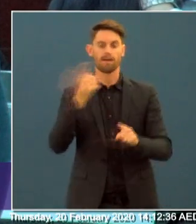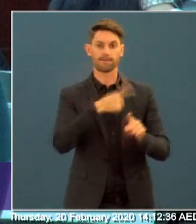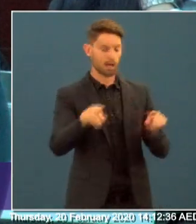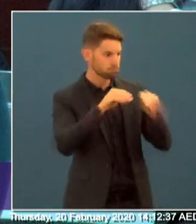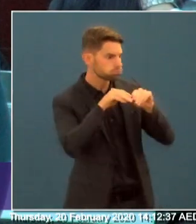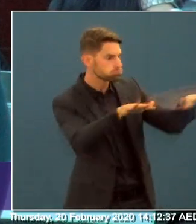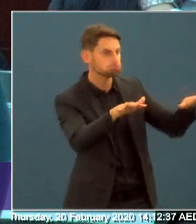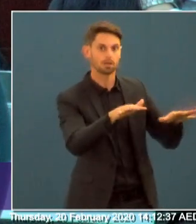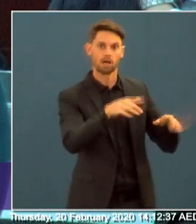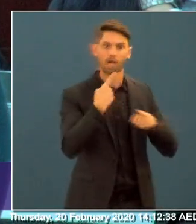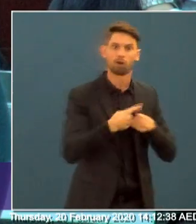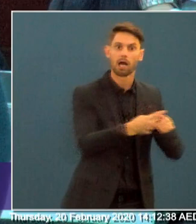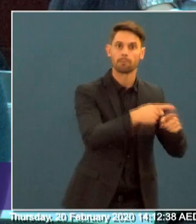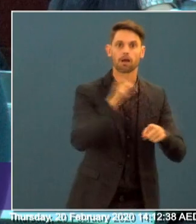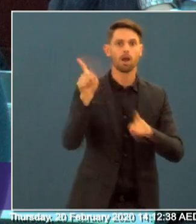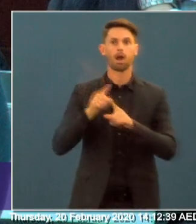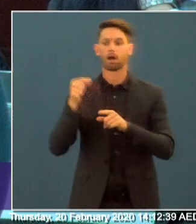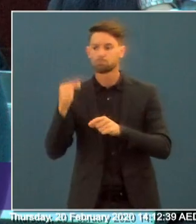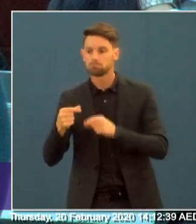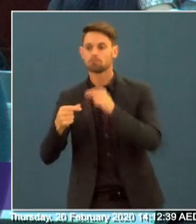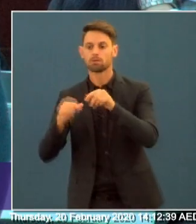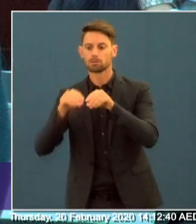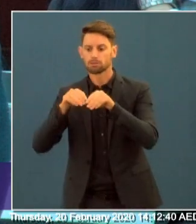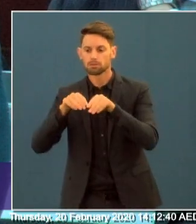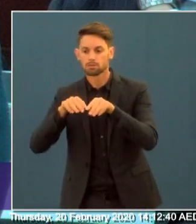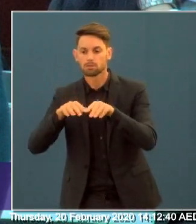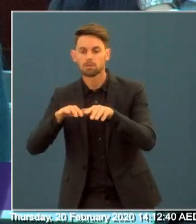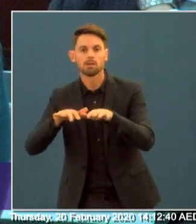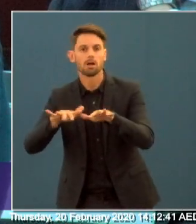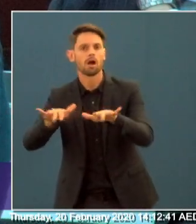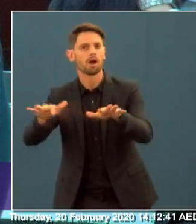And so maybe you're being diplomatic, but am I understanding that you think